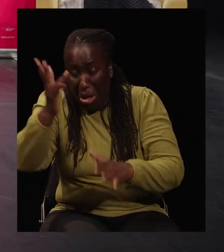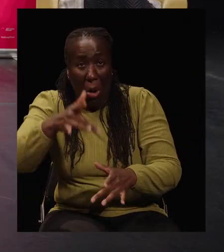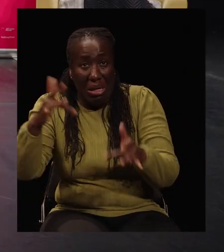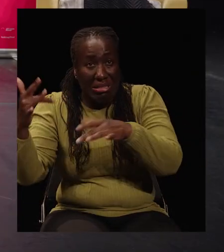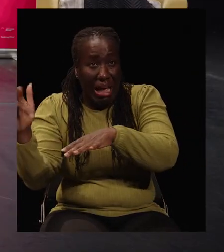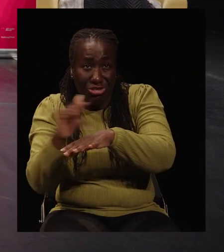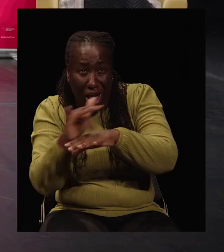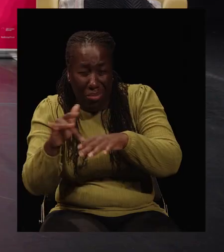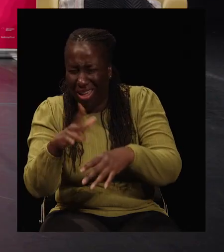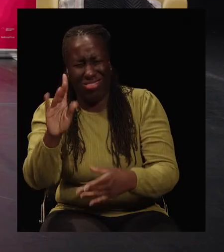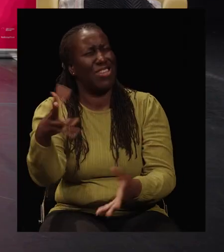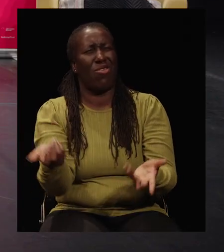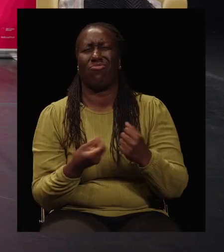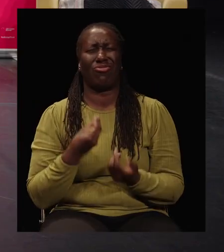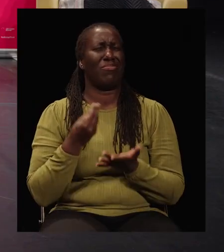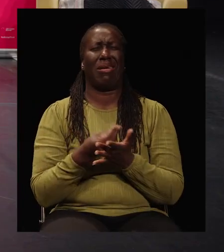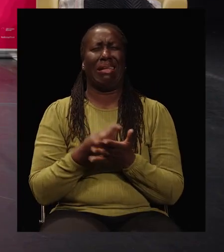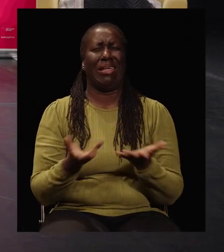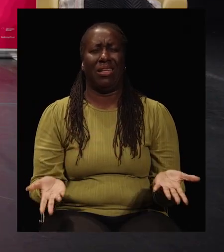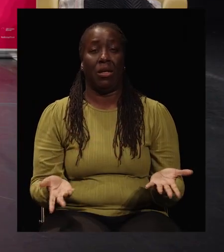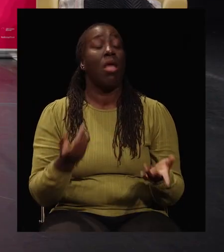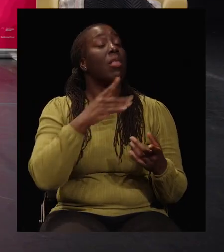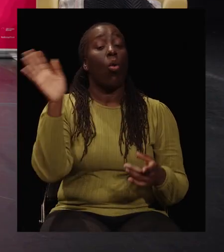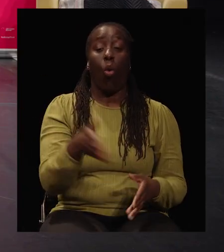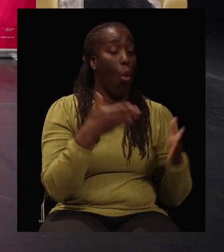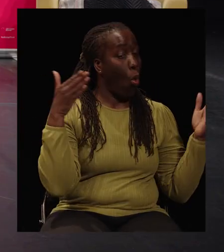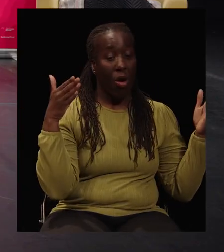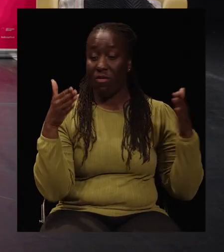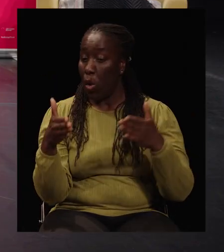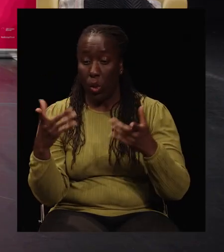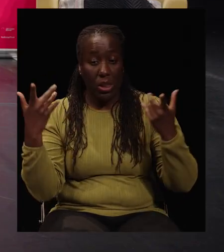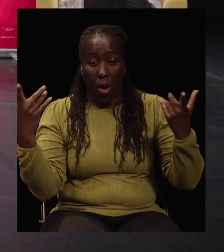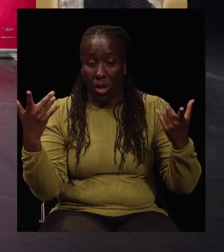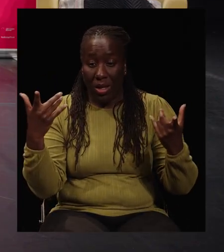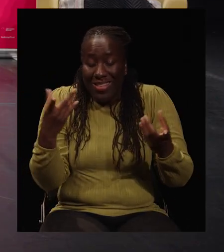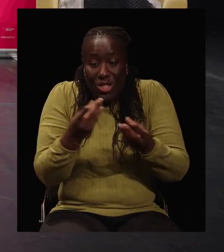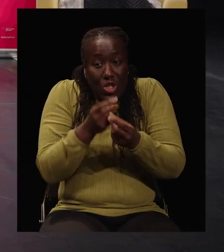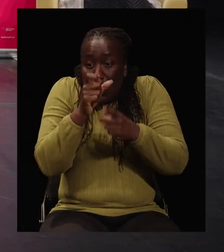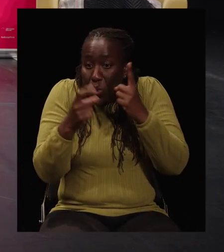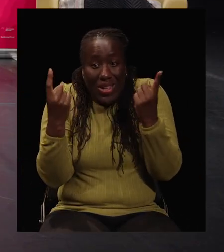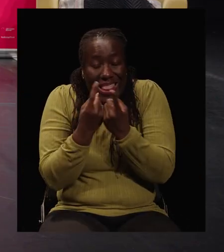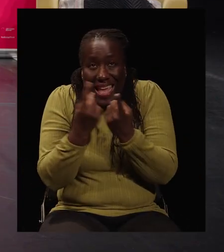of the monetary thing, right? That's the most important thing, and that's what you need to focus on.